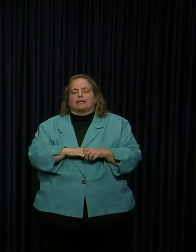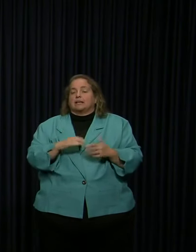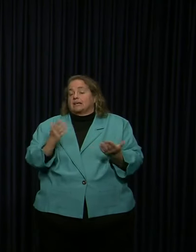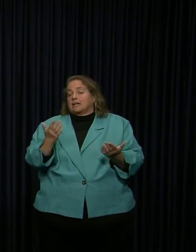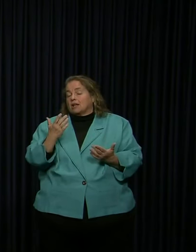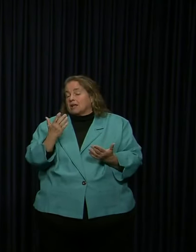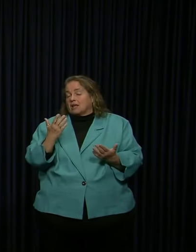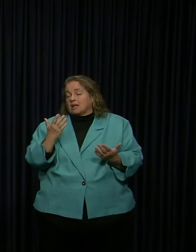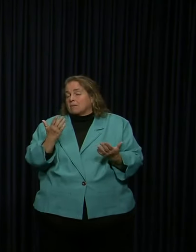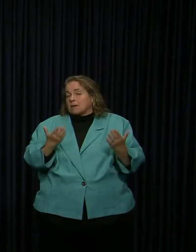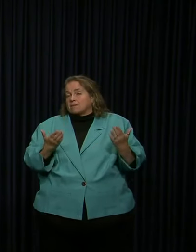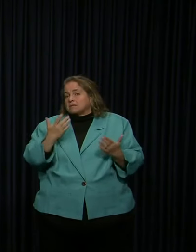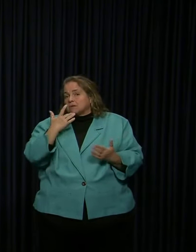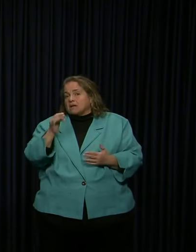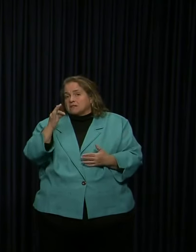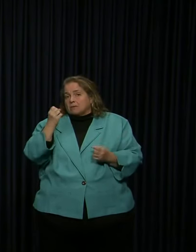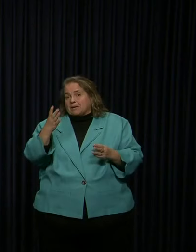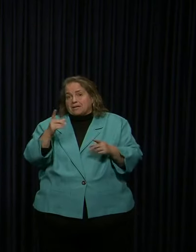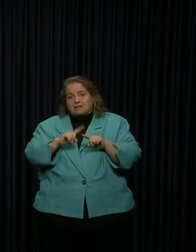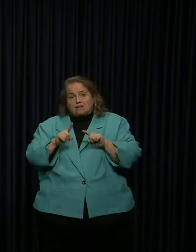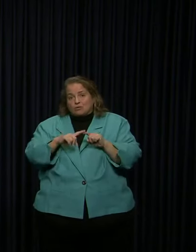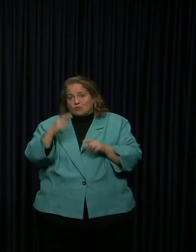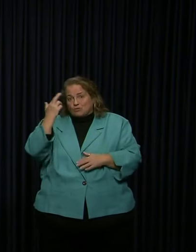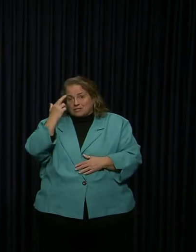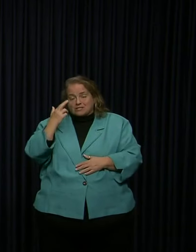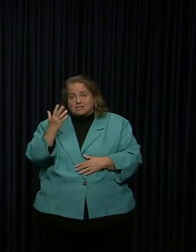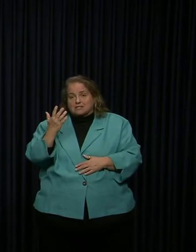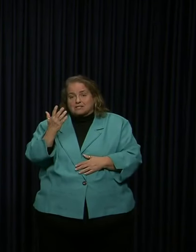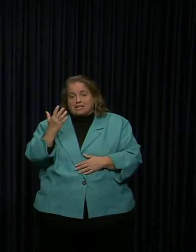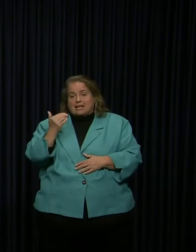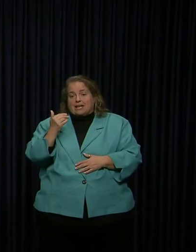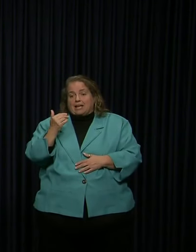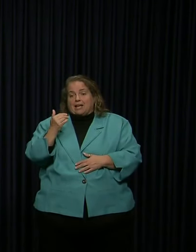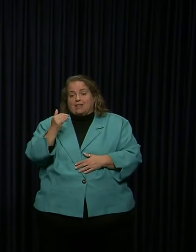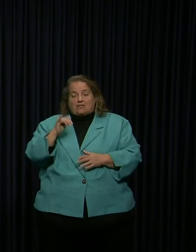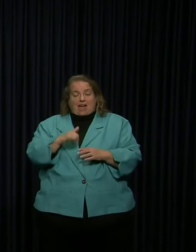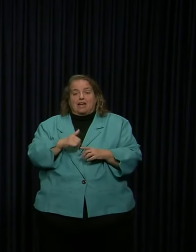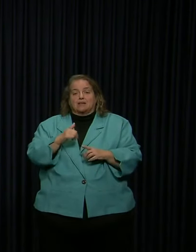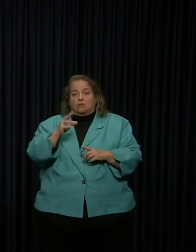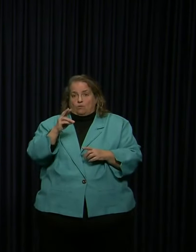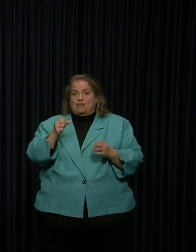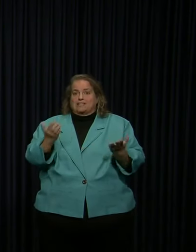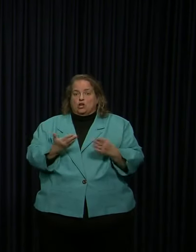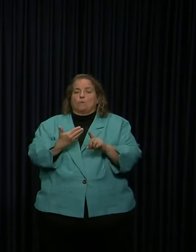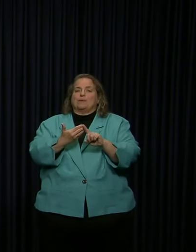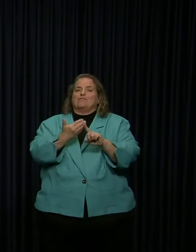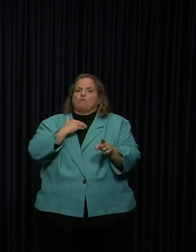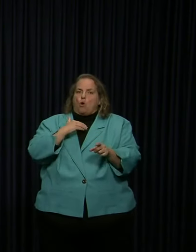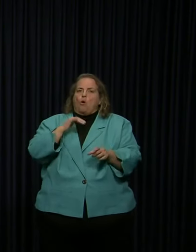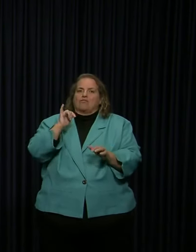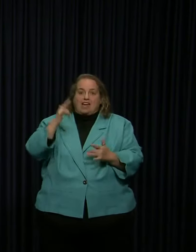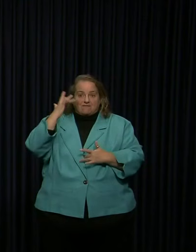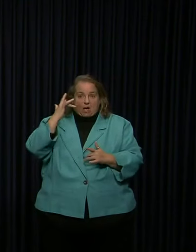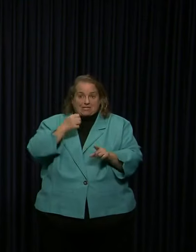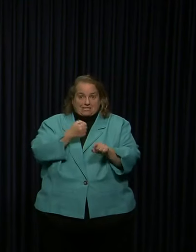LONG, ANXIOUS-FILLED CHALLENGES, AND WE DON'T KNOW EXACTLY WHEN IT WILL END BUT WE KNOW WE'RE